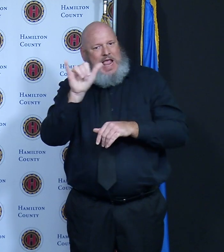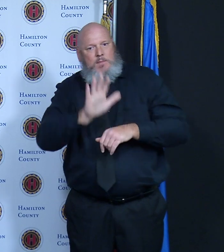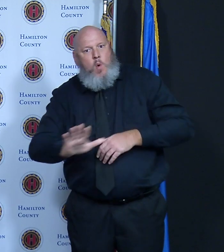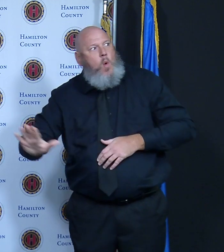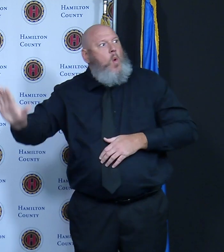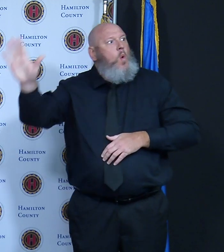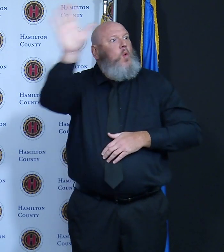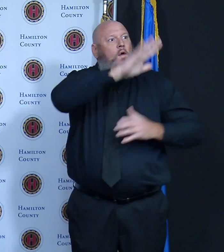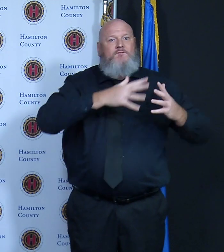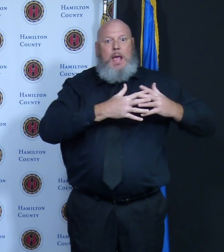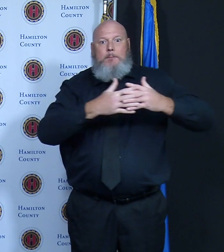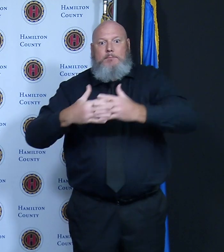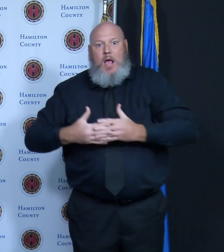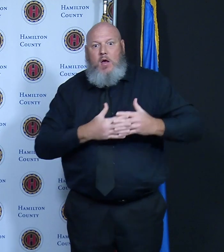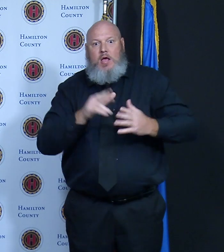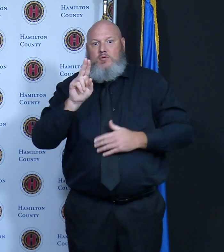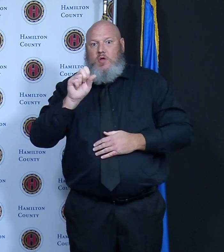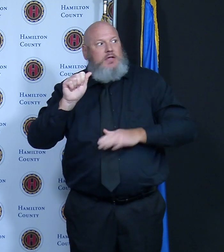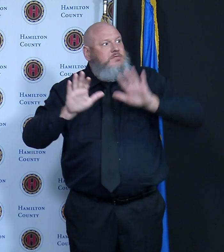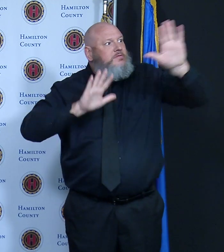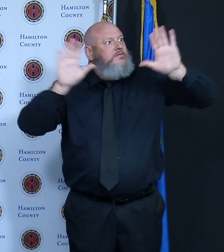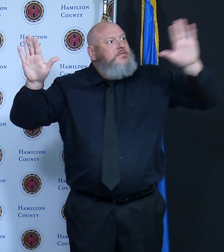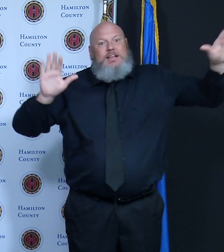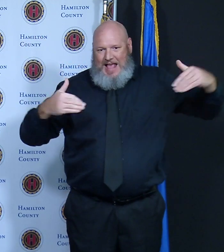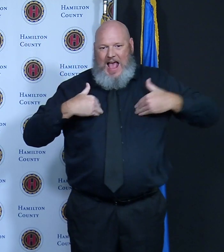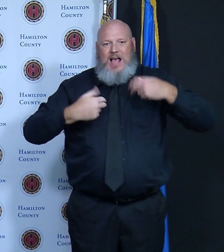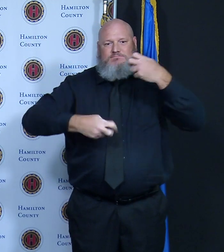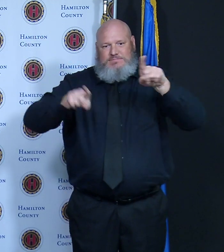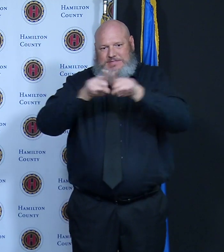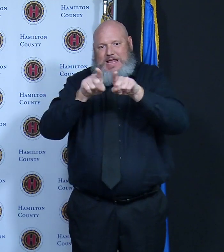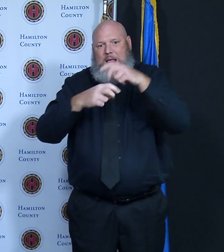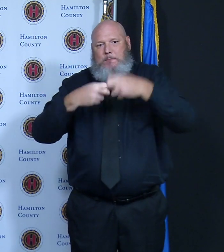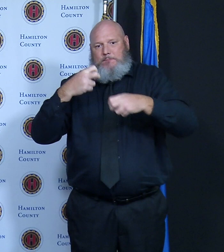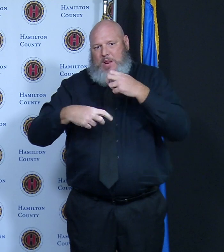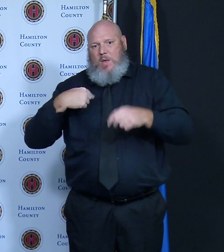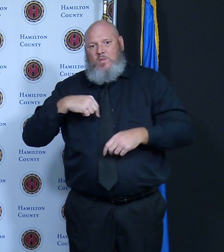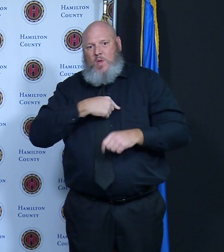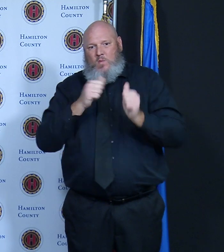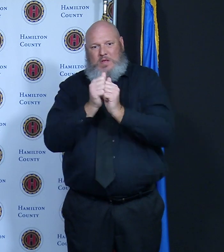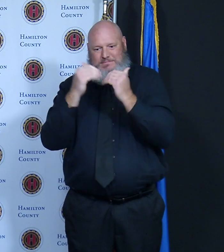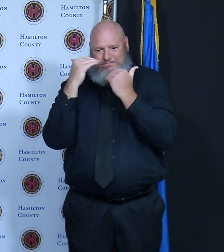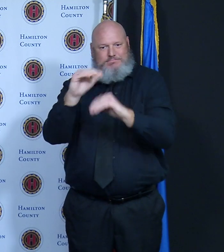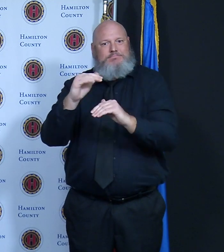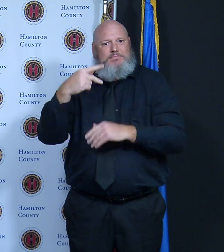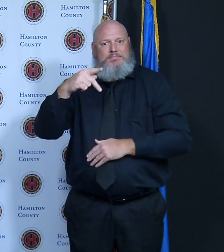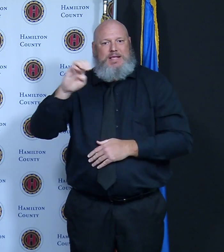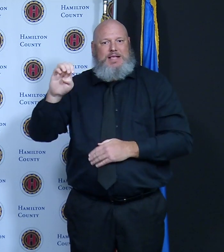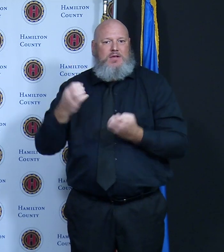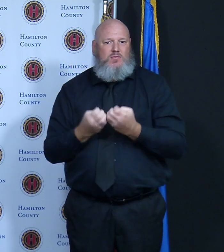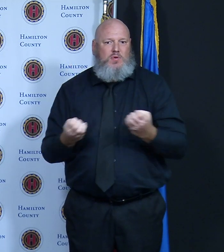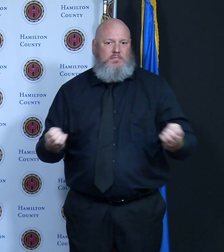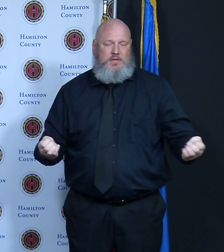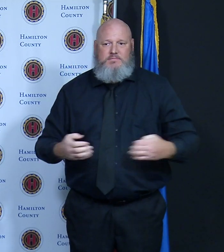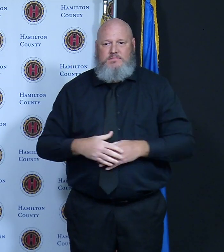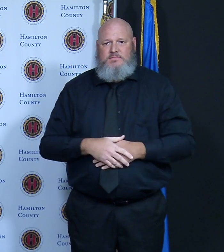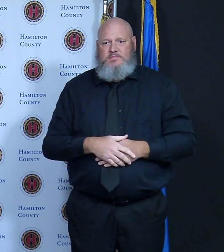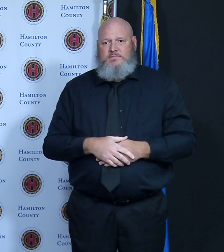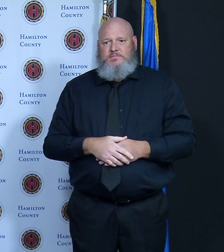are one of the things we initiated a week ago now and start advertising a week and a half ago which we are accepting donations from businesses and